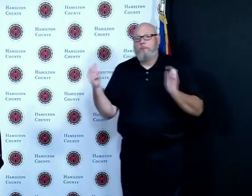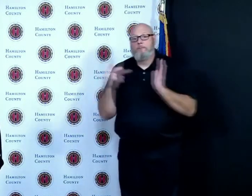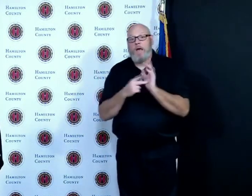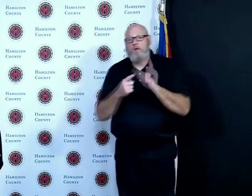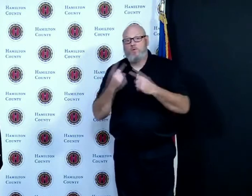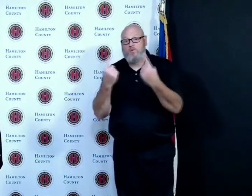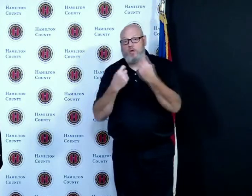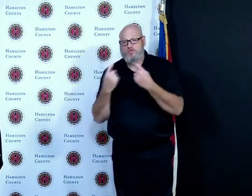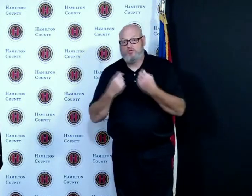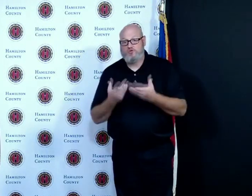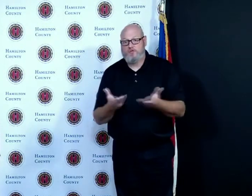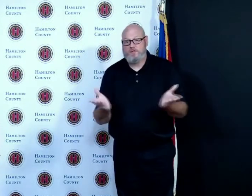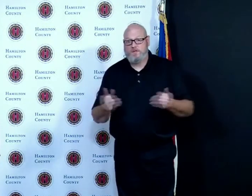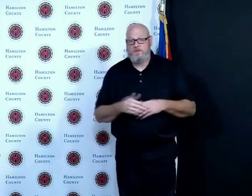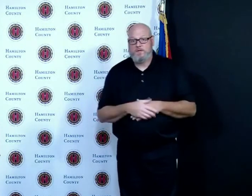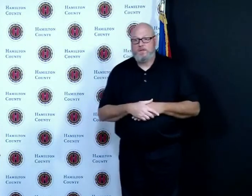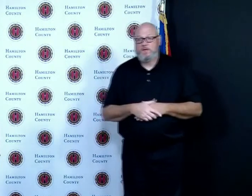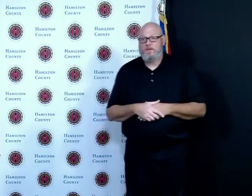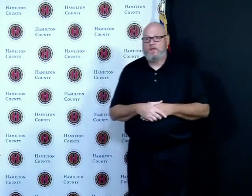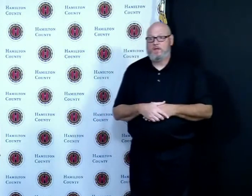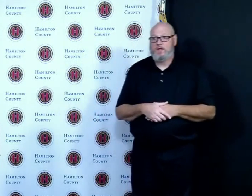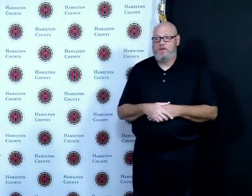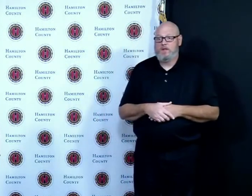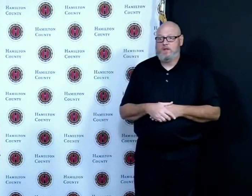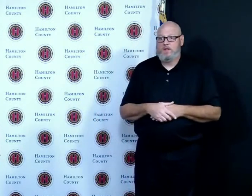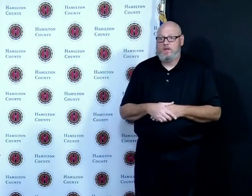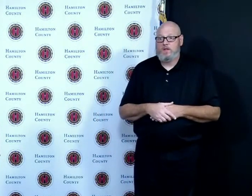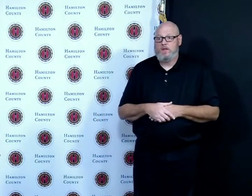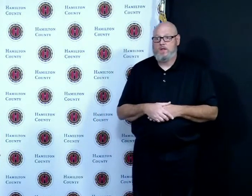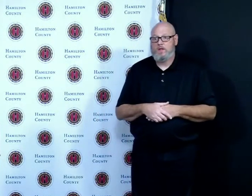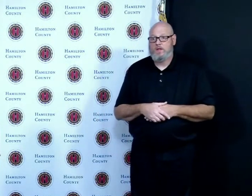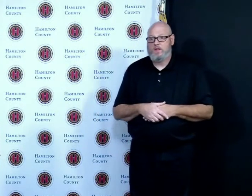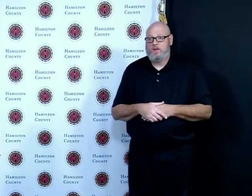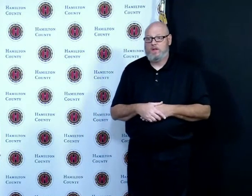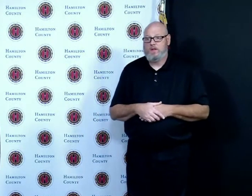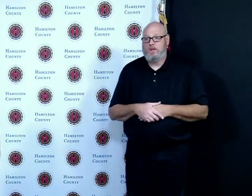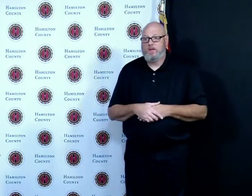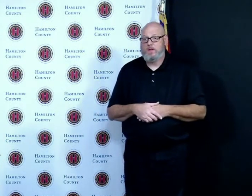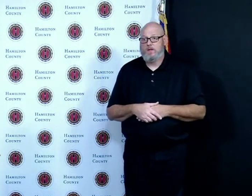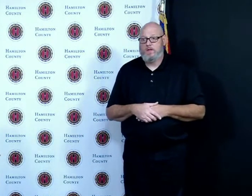including Public Health that will be tackling this enormous task so several of our hospital systems